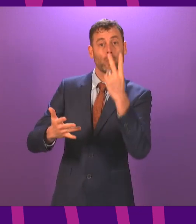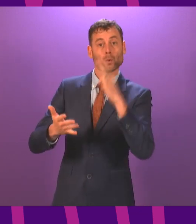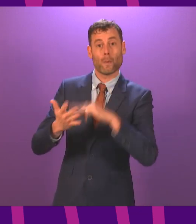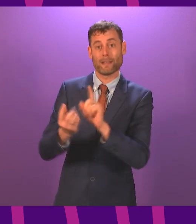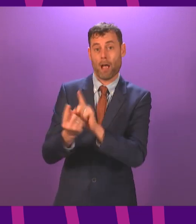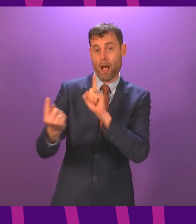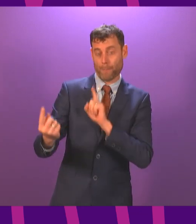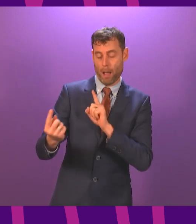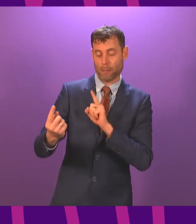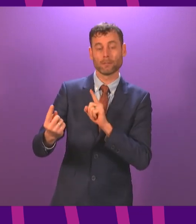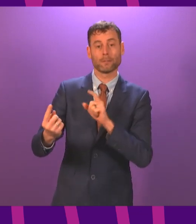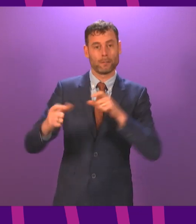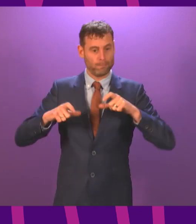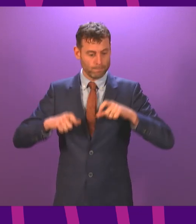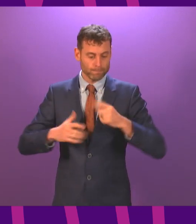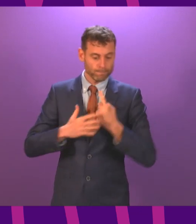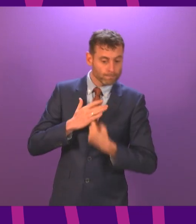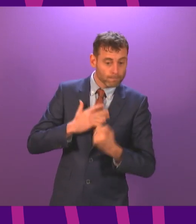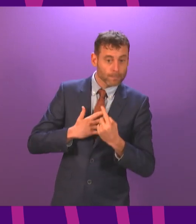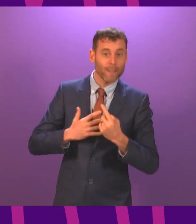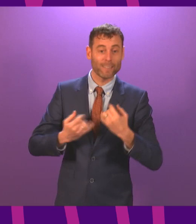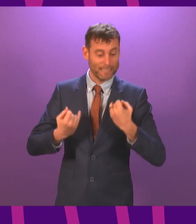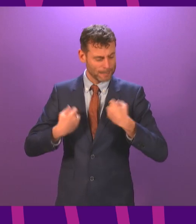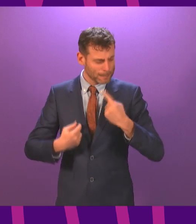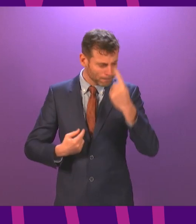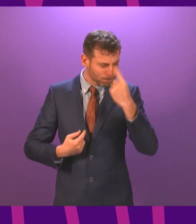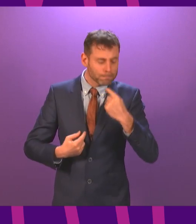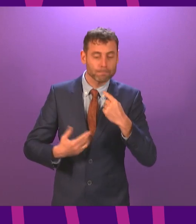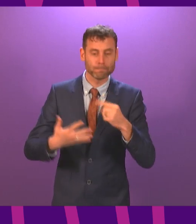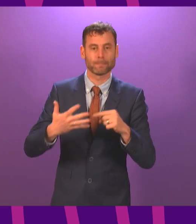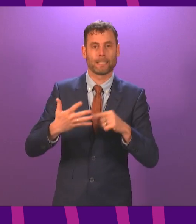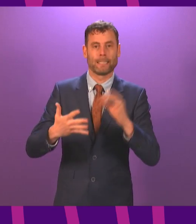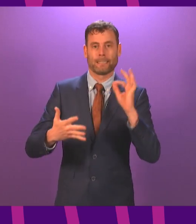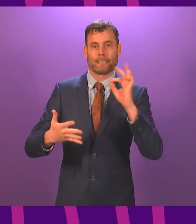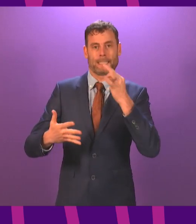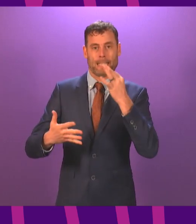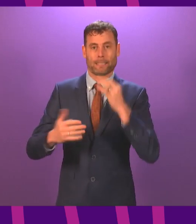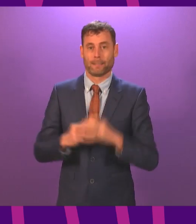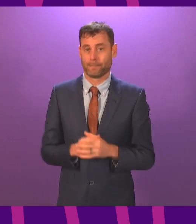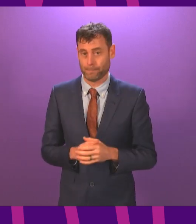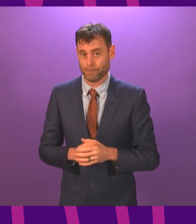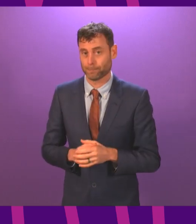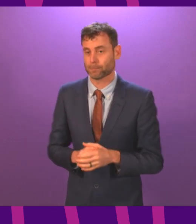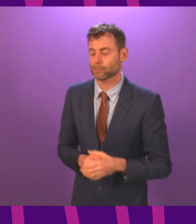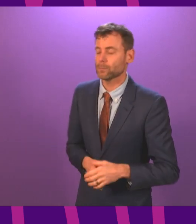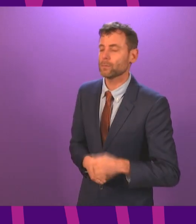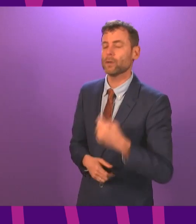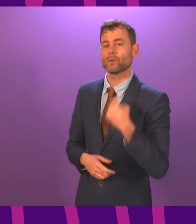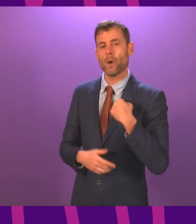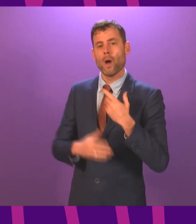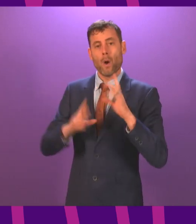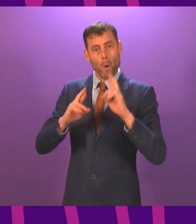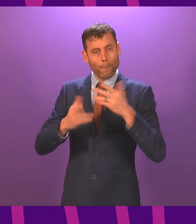2m distance; and self-isolate and book a test if you have symptoms. If we all stick to those rules, I hope that we will be able to see the progress that I have been able to report